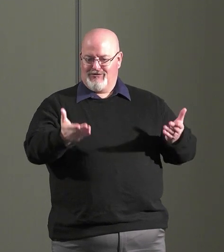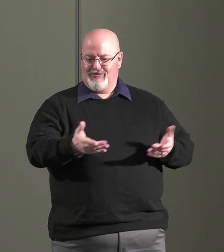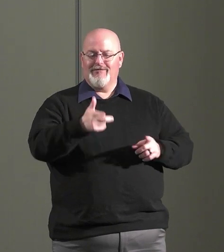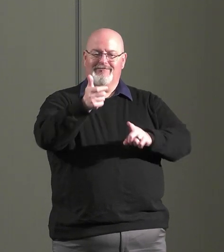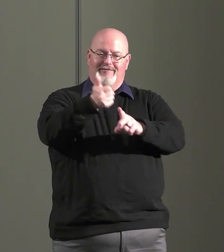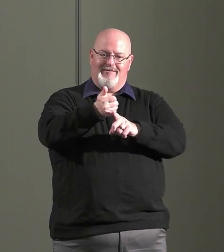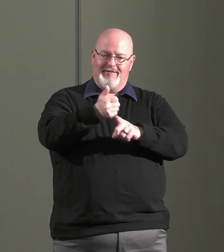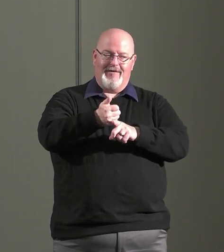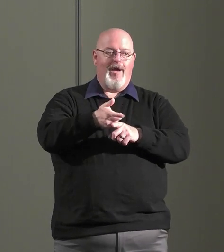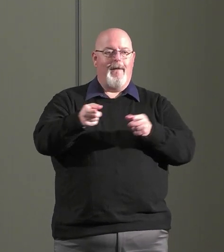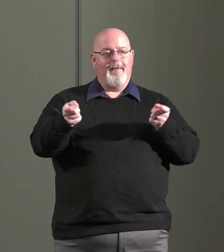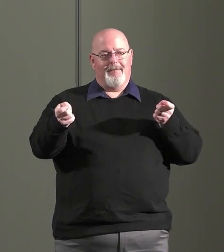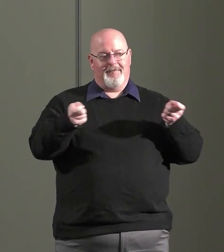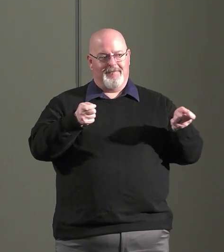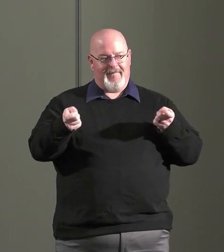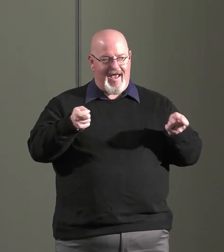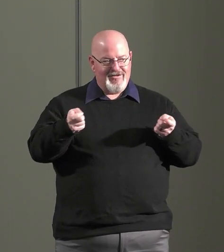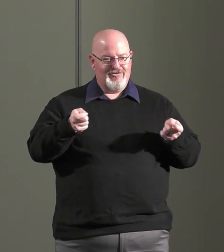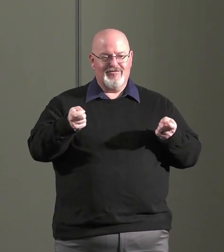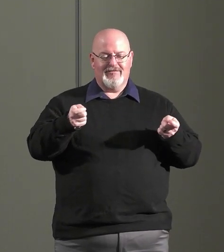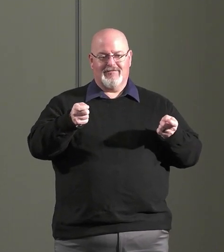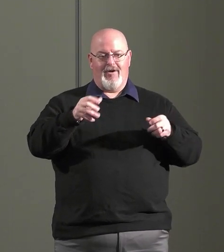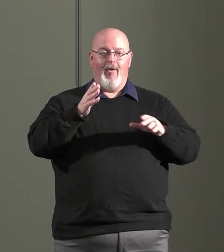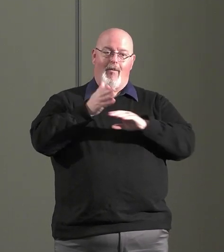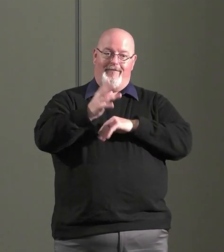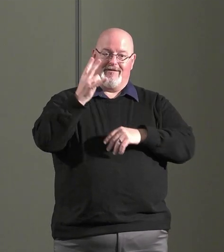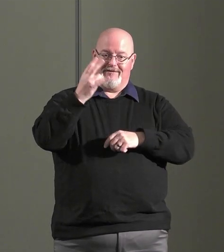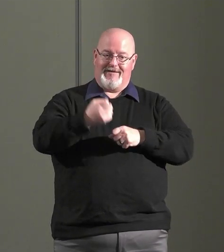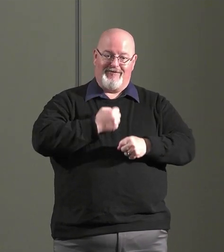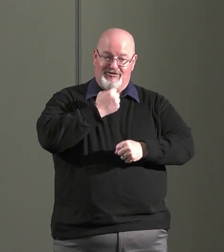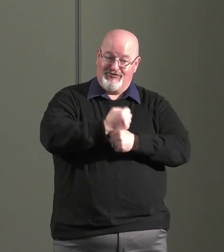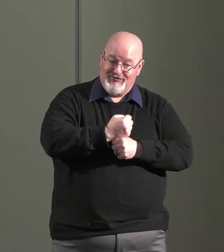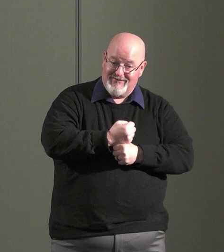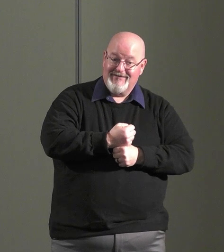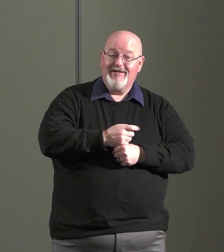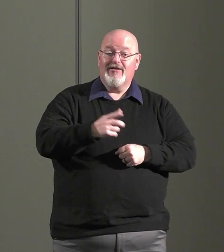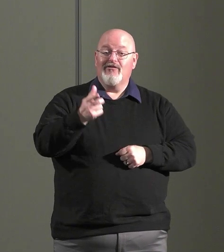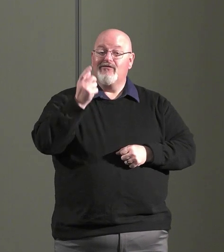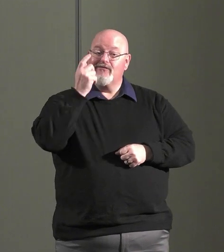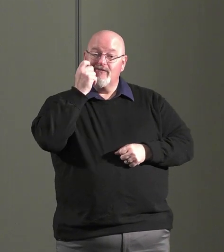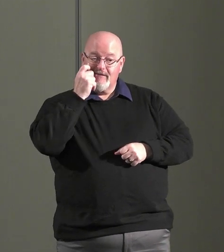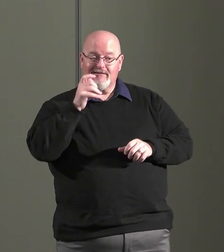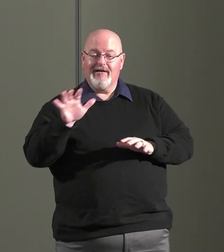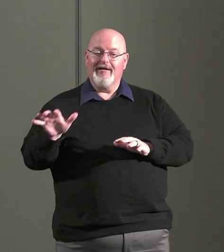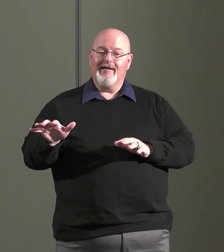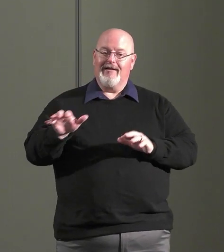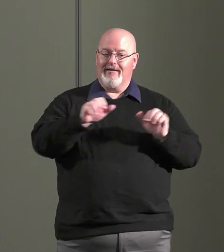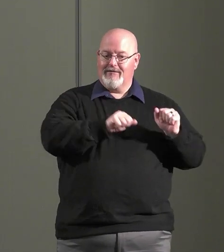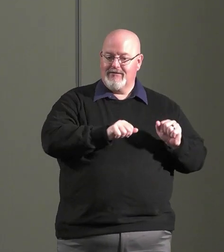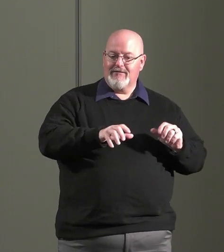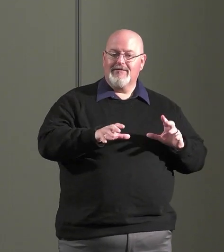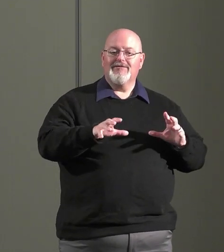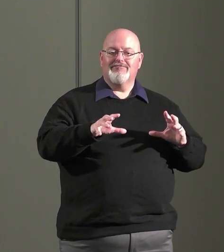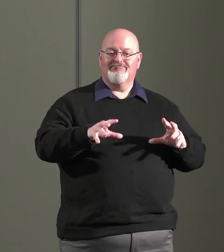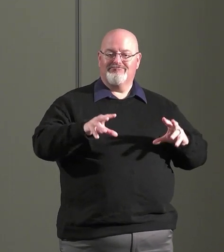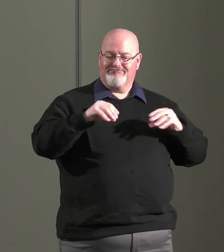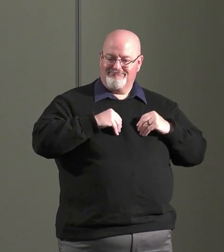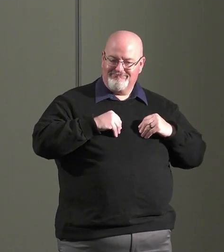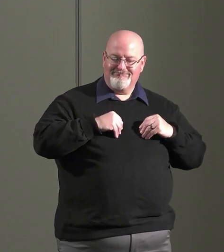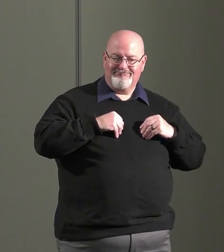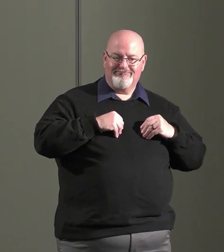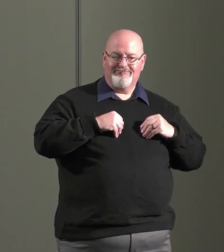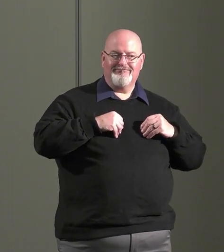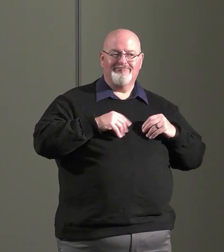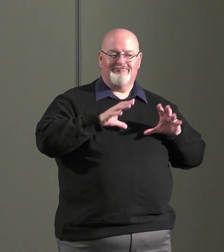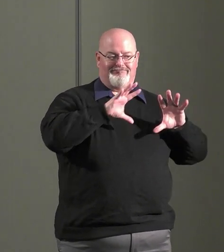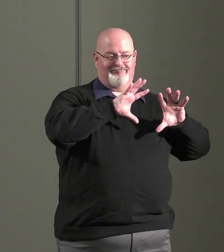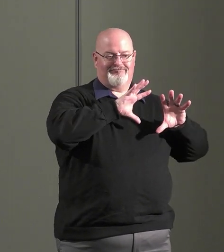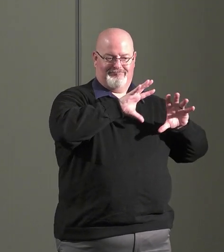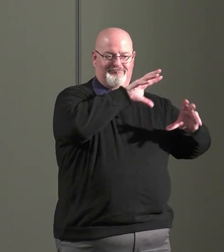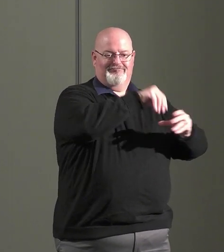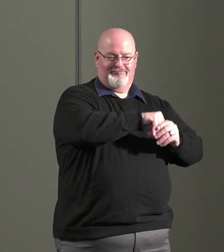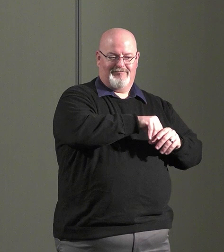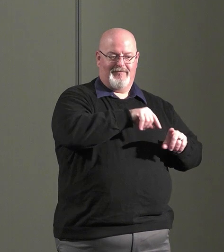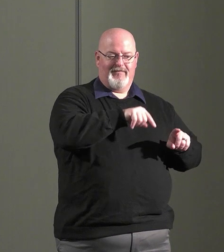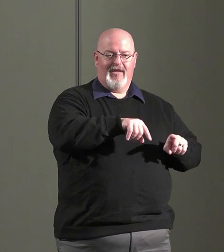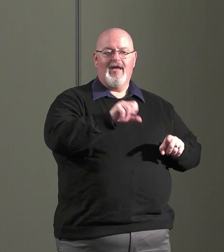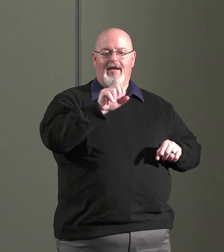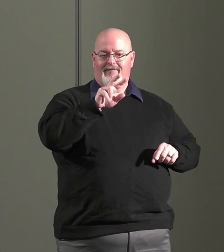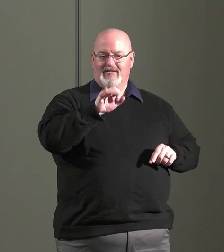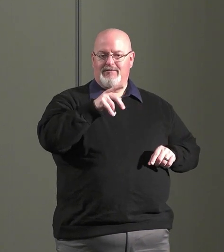That manages over seven years he recently left he still part of this Vispero standard support